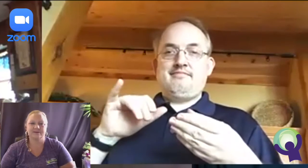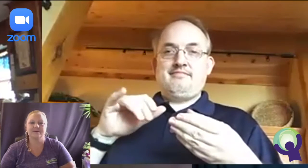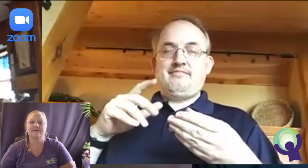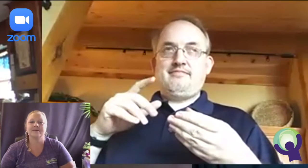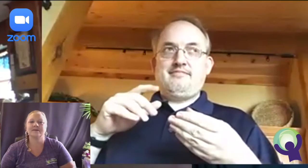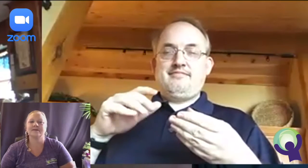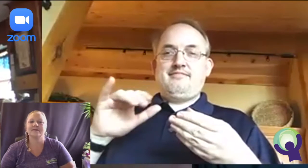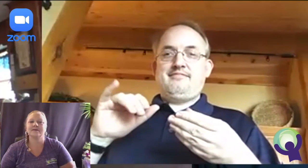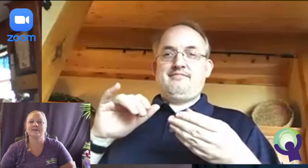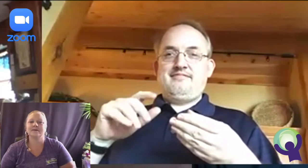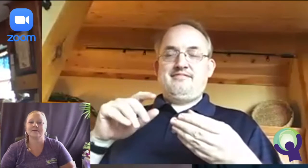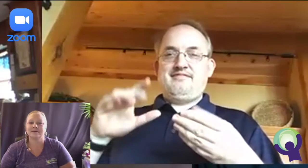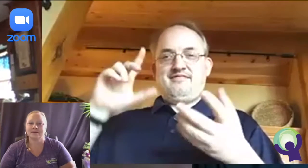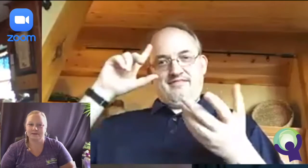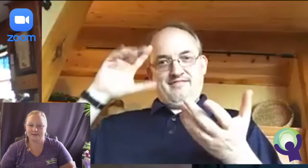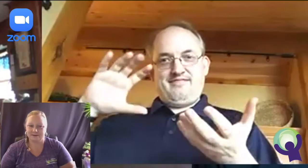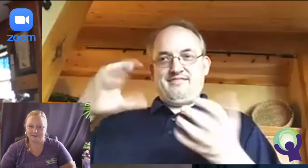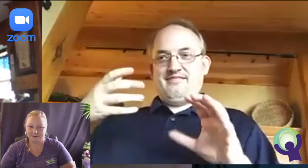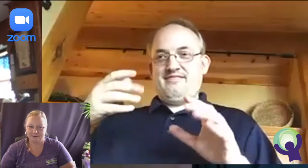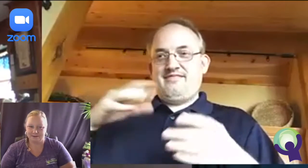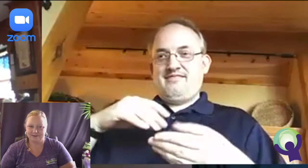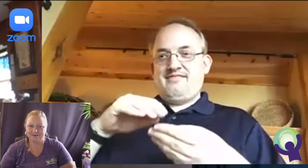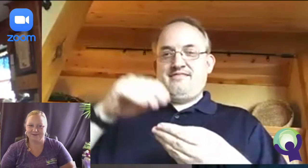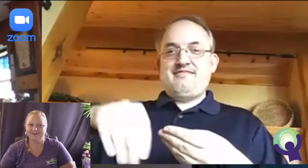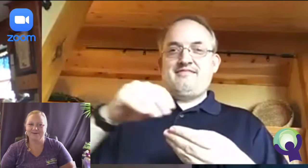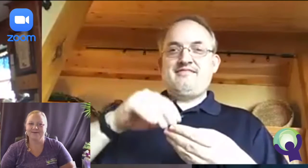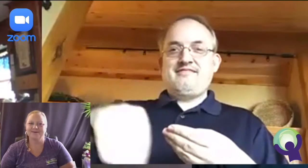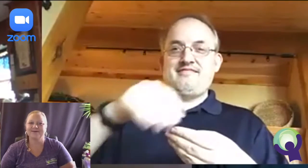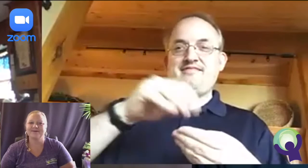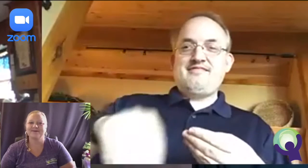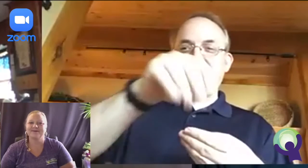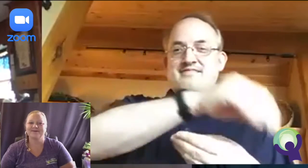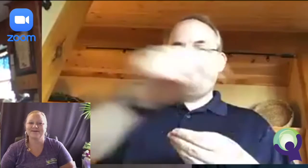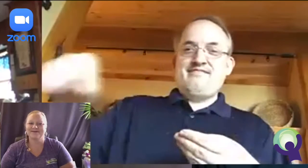of staff in town that lived in town, that used that bank and so when I was sorting checks,